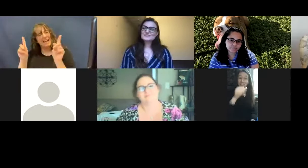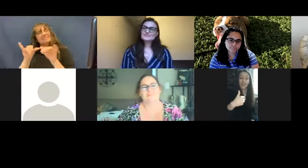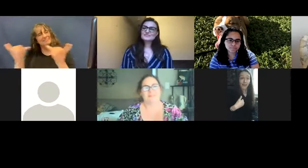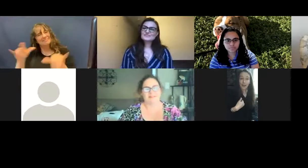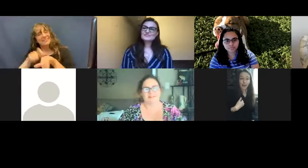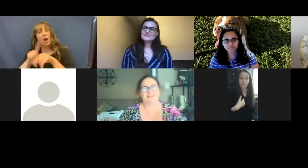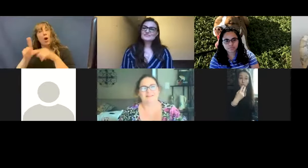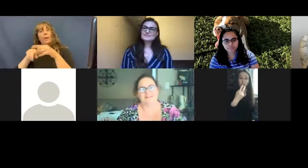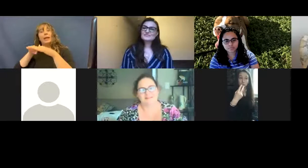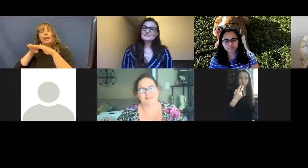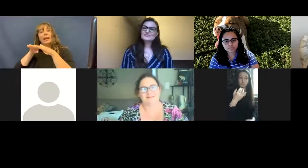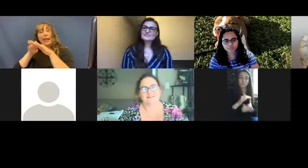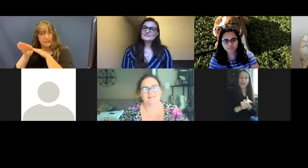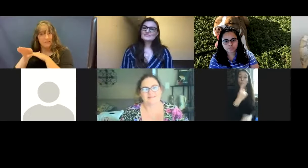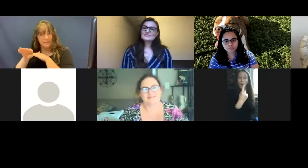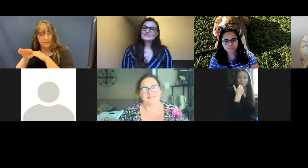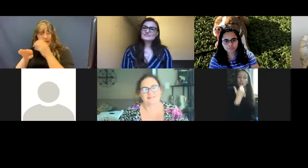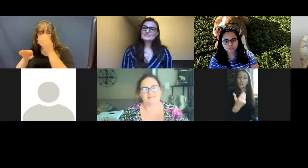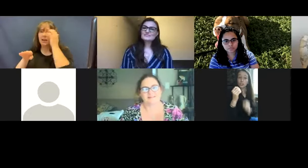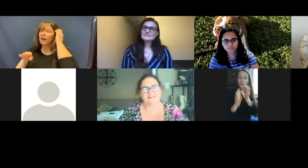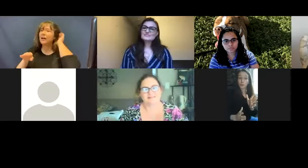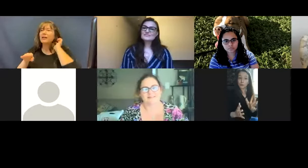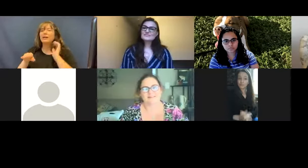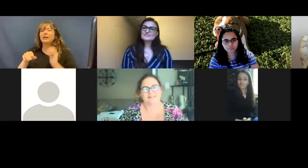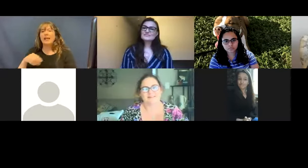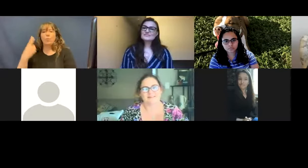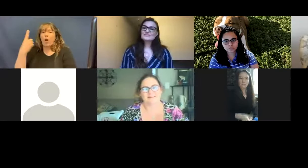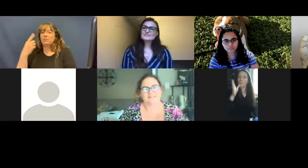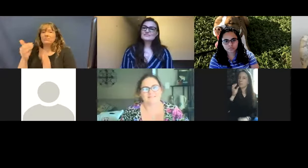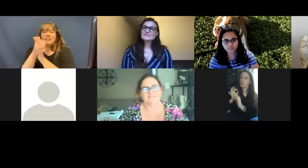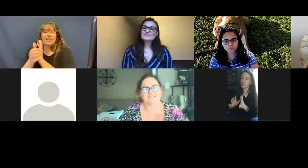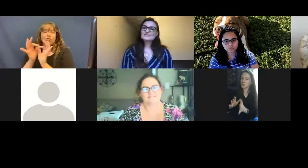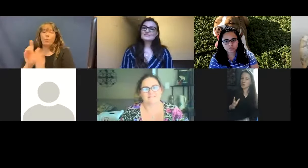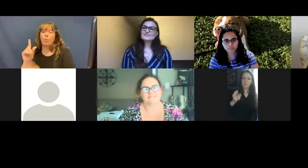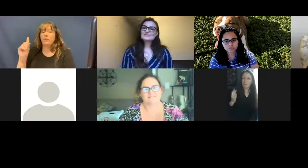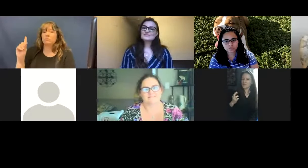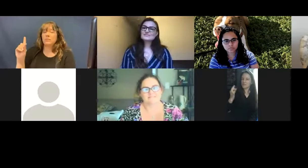did not have I had one good interpreter. And my mom's an interpreter. My best friend's